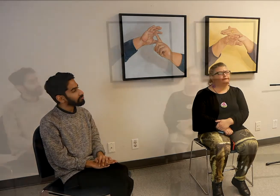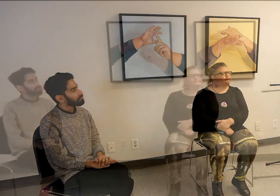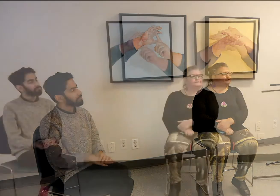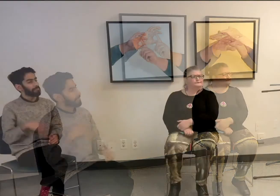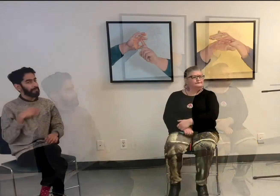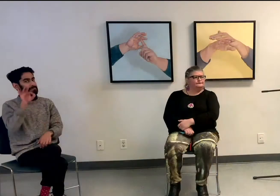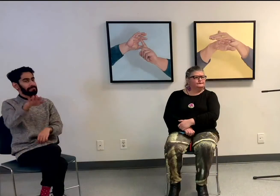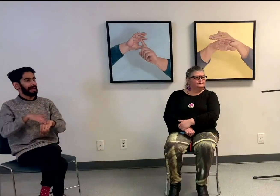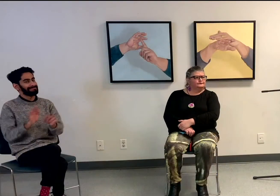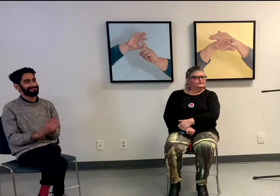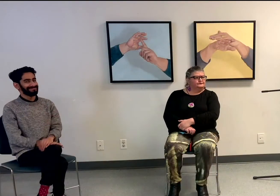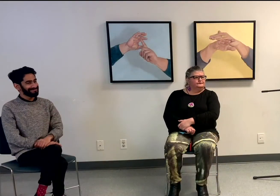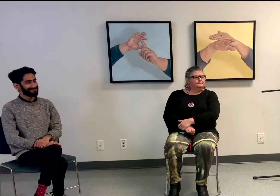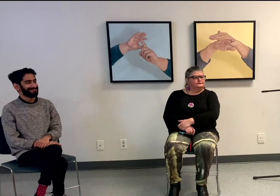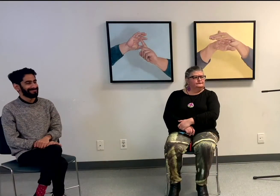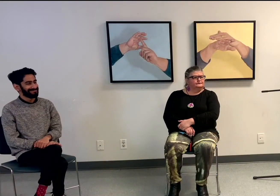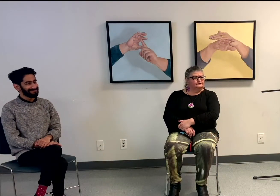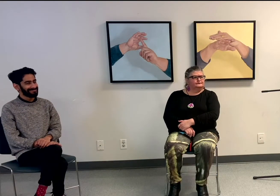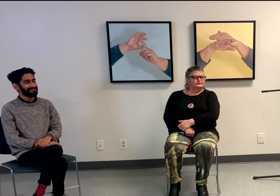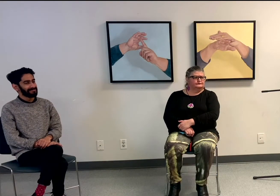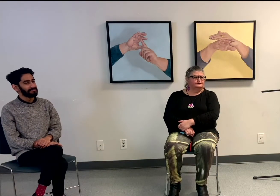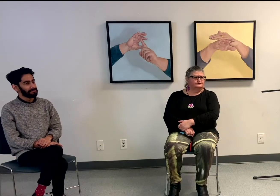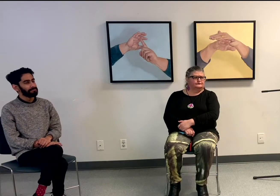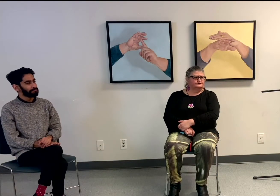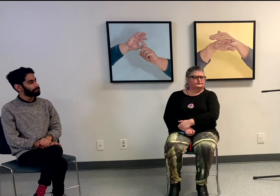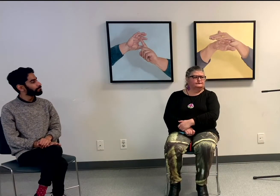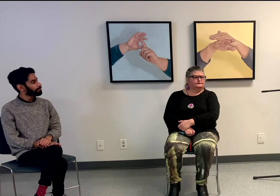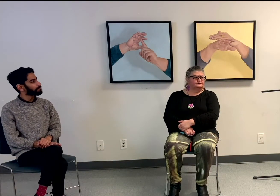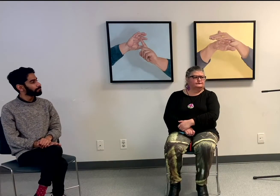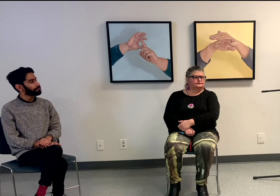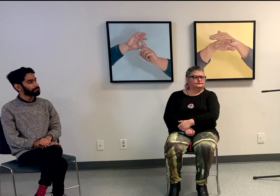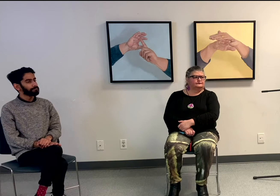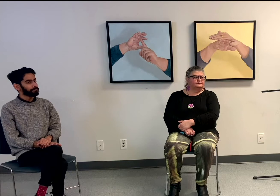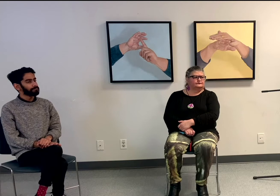And yeah, you just have to figure out how to navigate that together with a person. It's a very one-on-one experience.